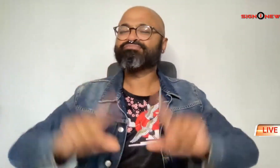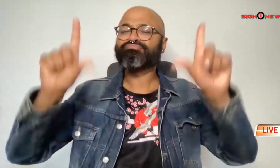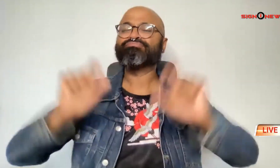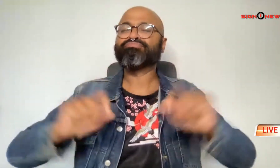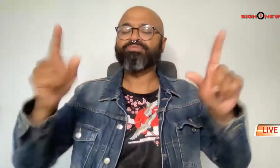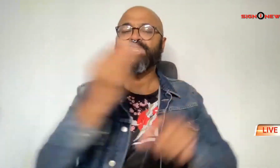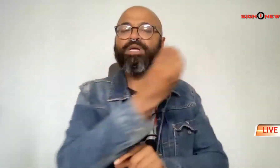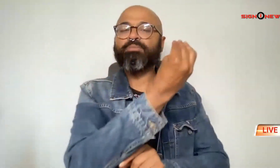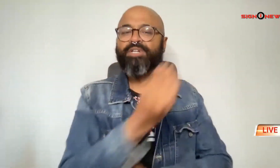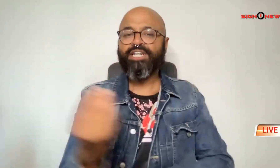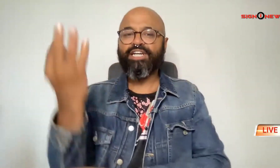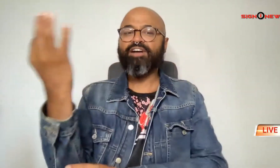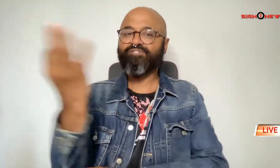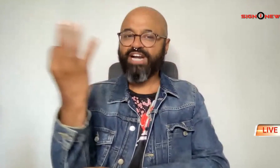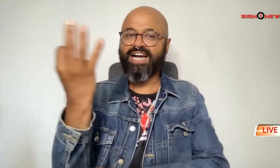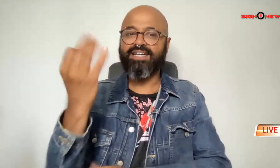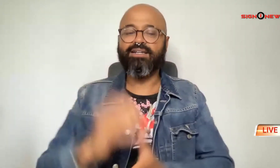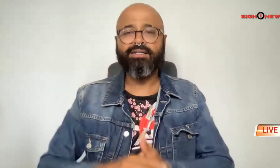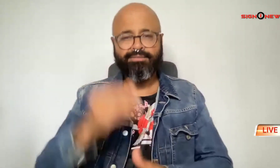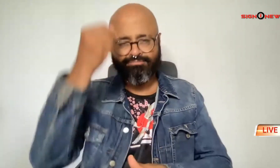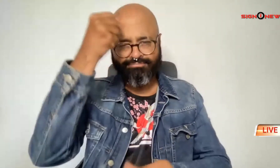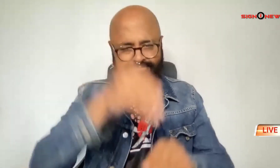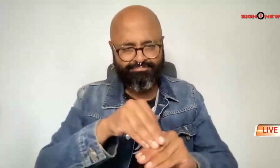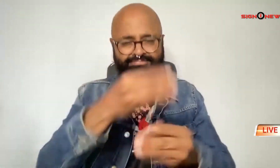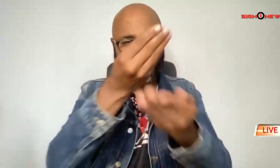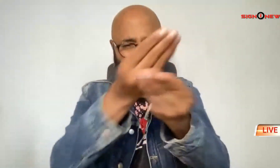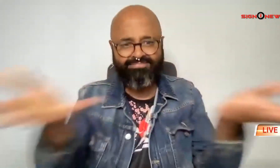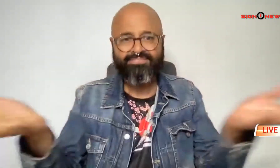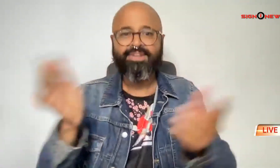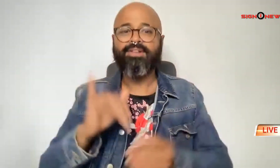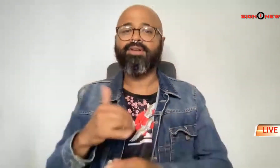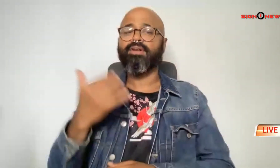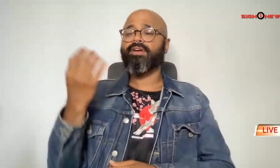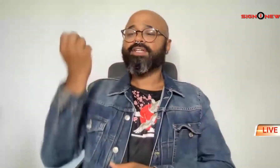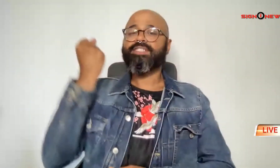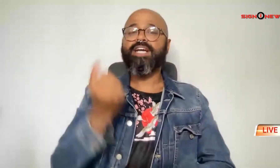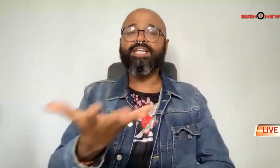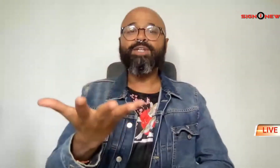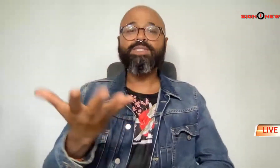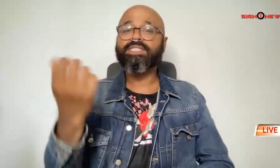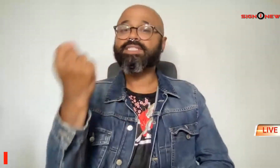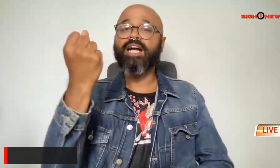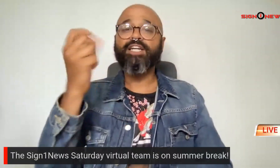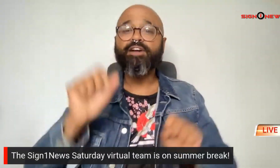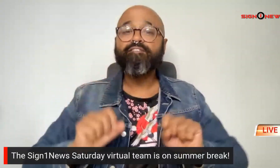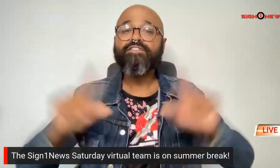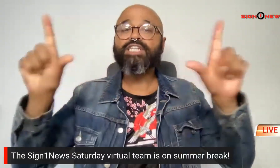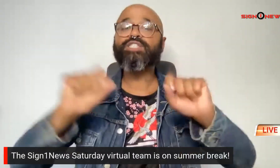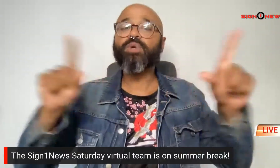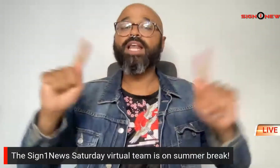will be broadcasting updates Monday through Friday and a reminder the Sign1News Saturday